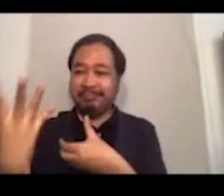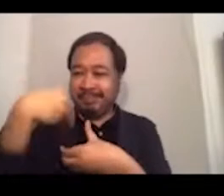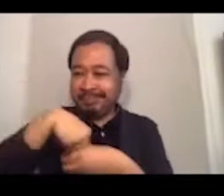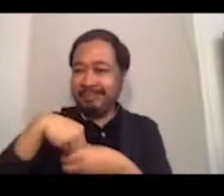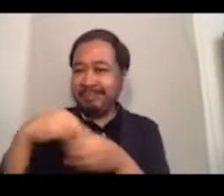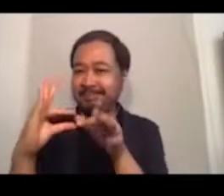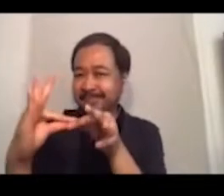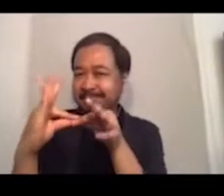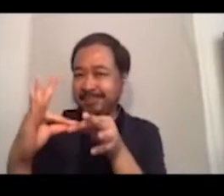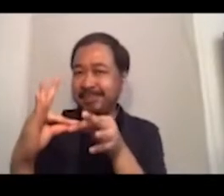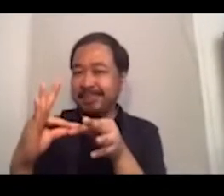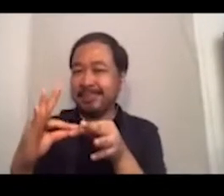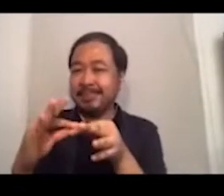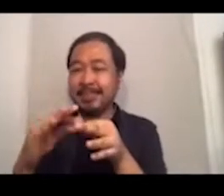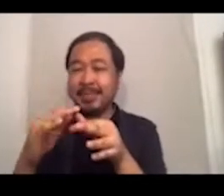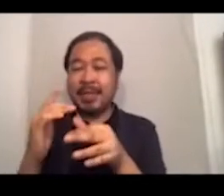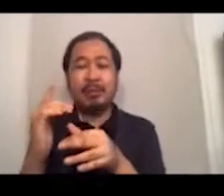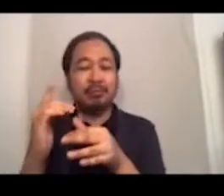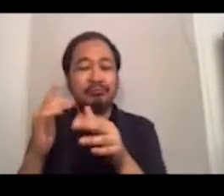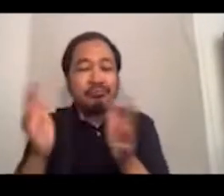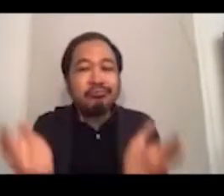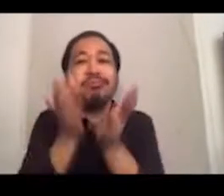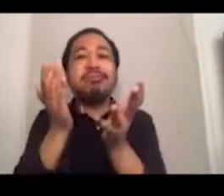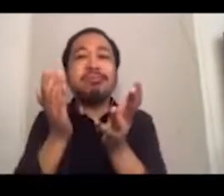as a sneak peek to you all